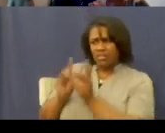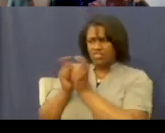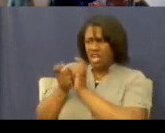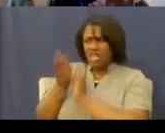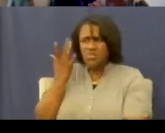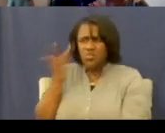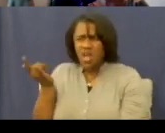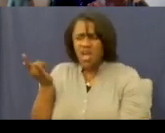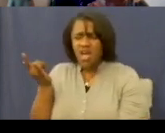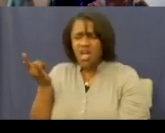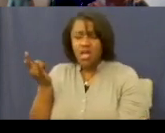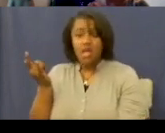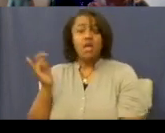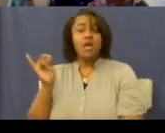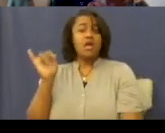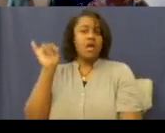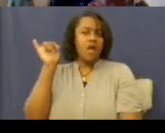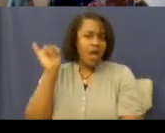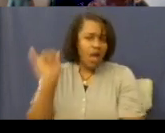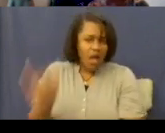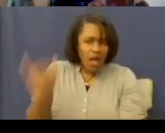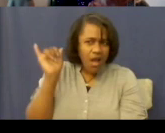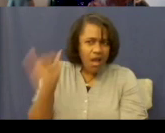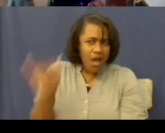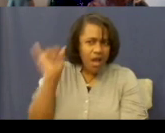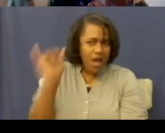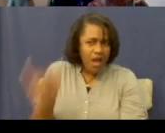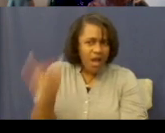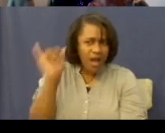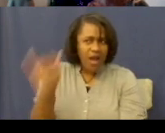it must have something to do with the part of the brain